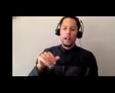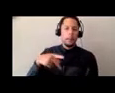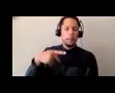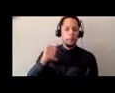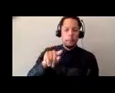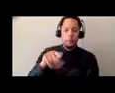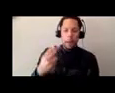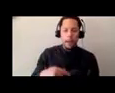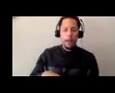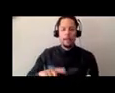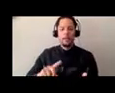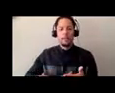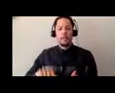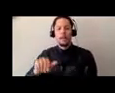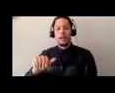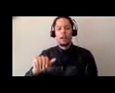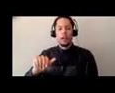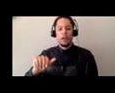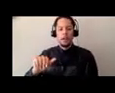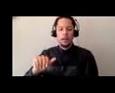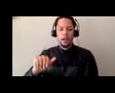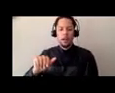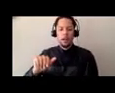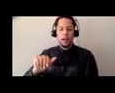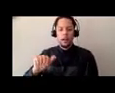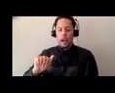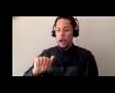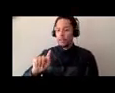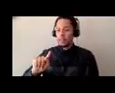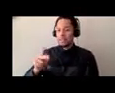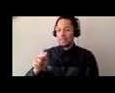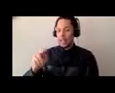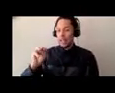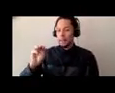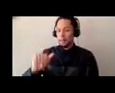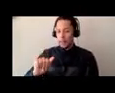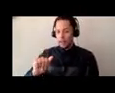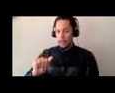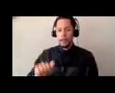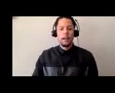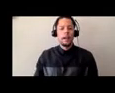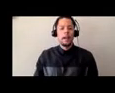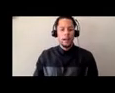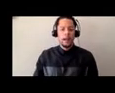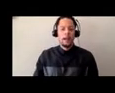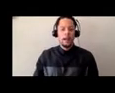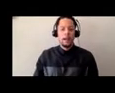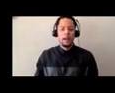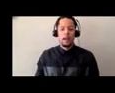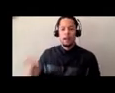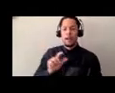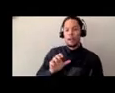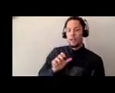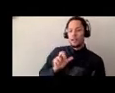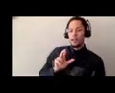and others as I'm guessing who you're thinking about. And I will voice to that as well Sharon.